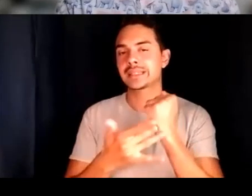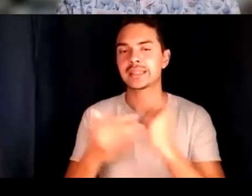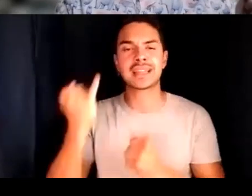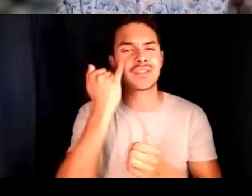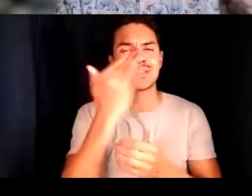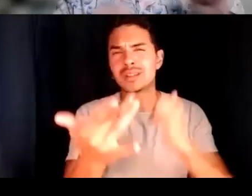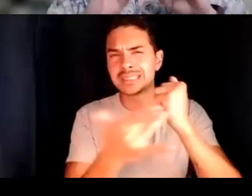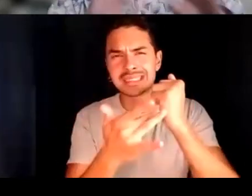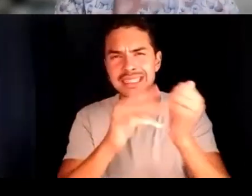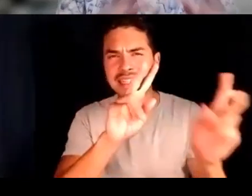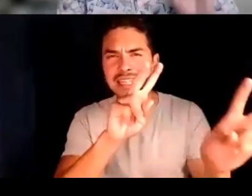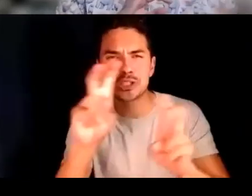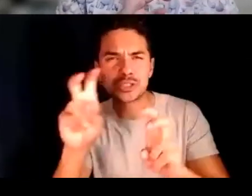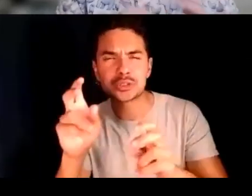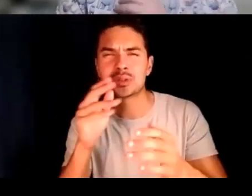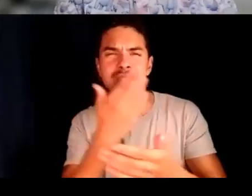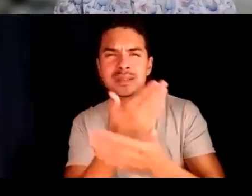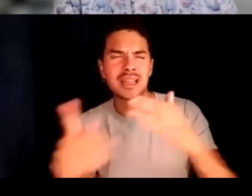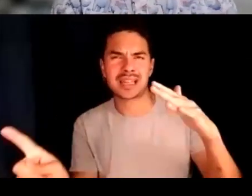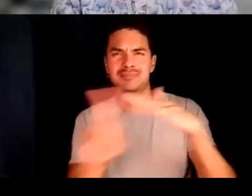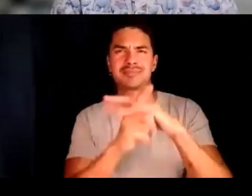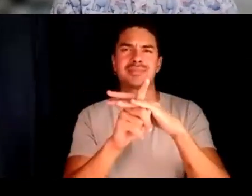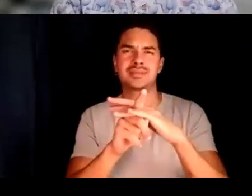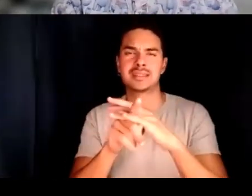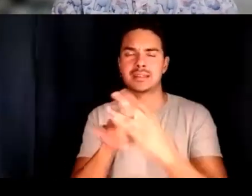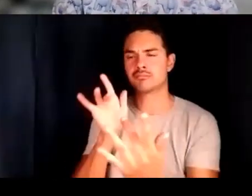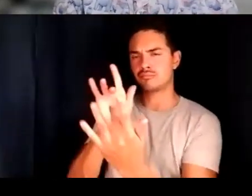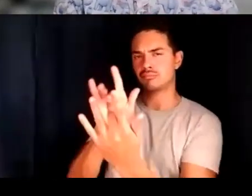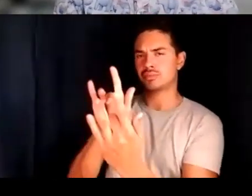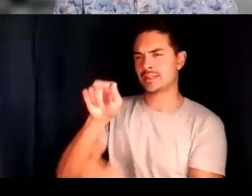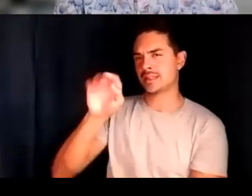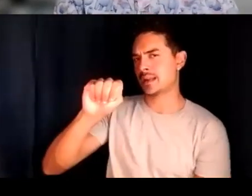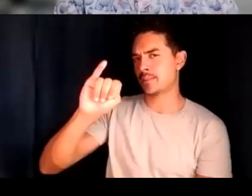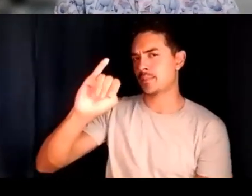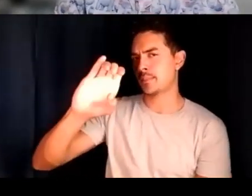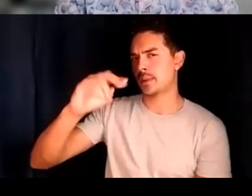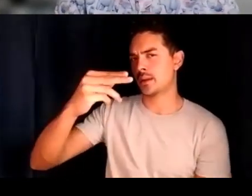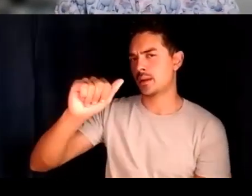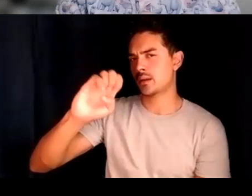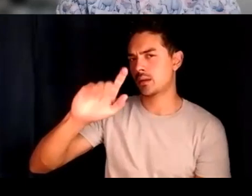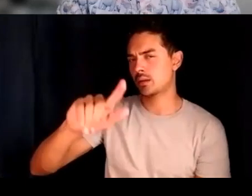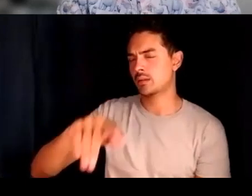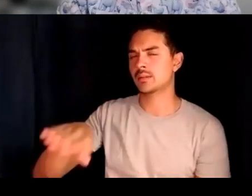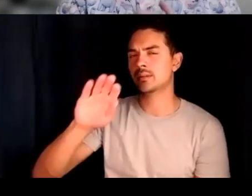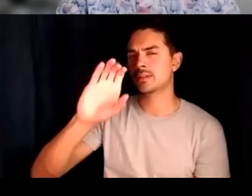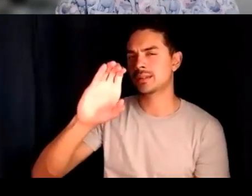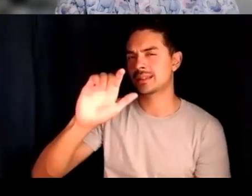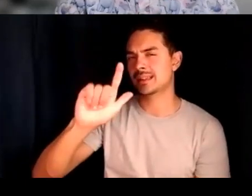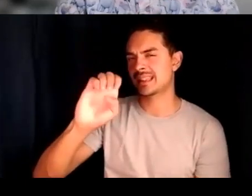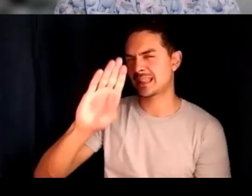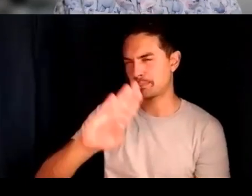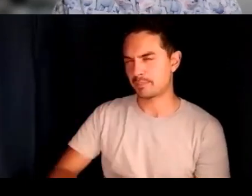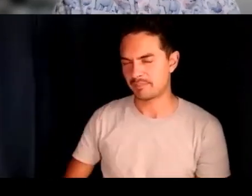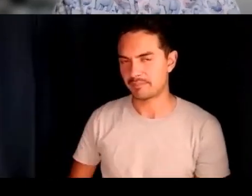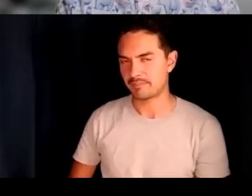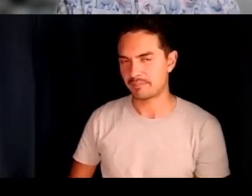feel free to chat with them so that they can help you out and make sure you have access to everything you need.